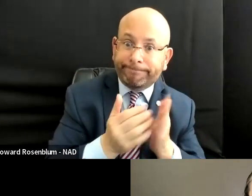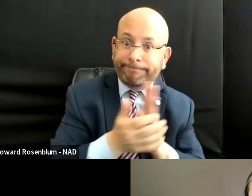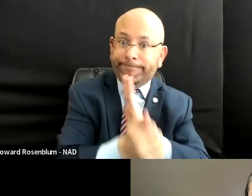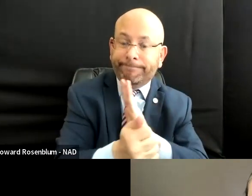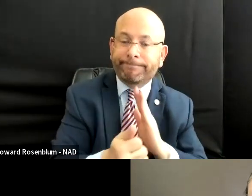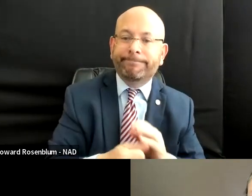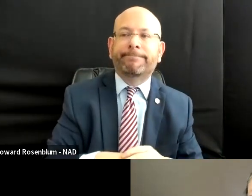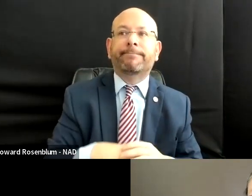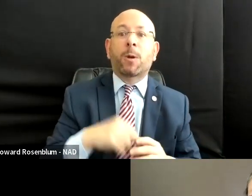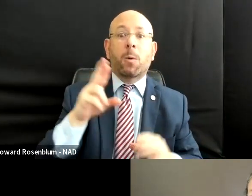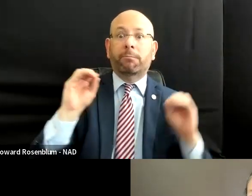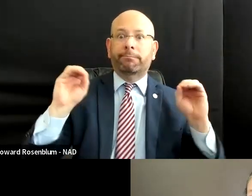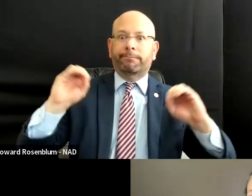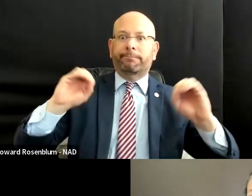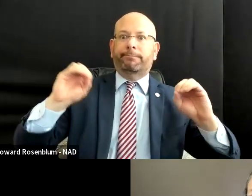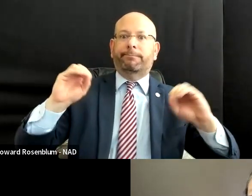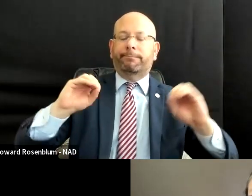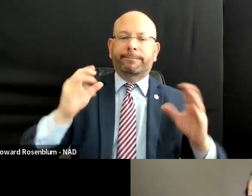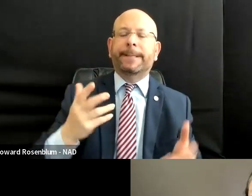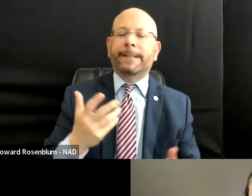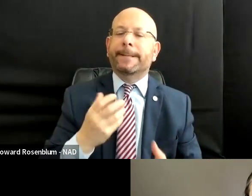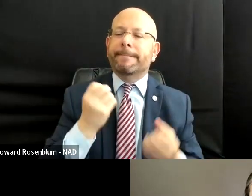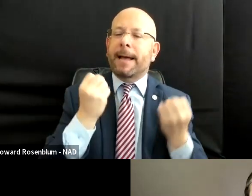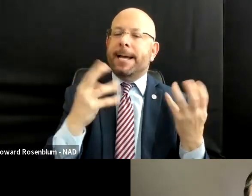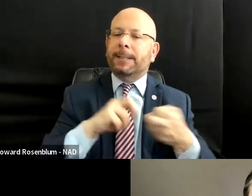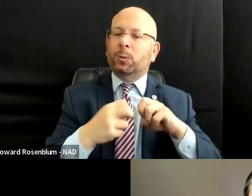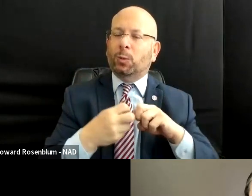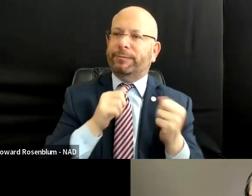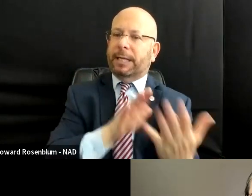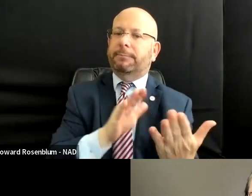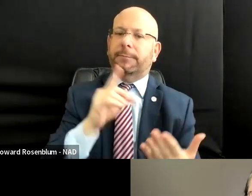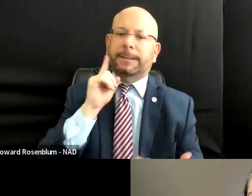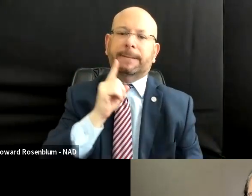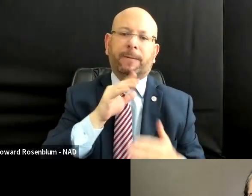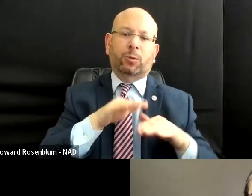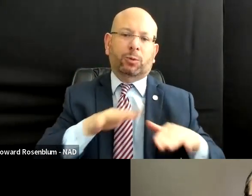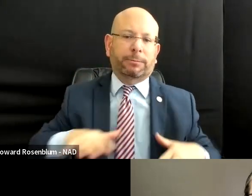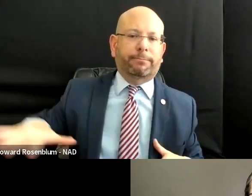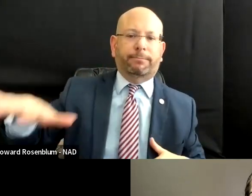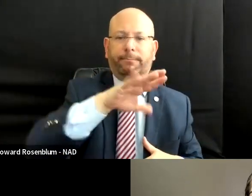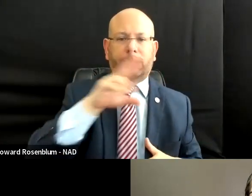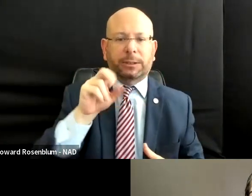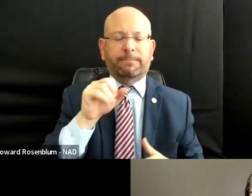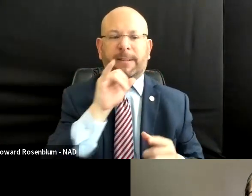schools know what's happening, but in mainstream schools they're often unaware of what services they need